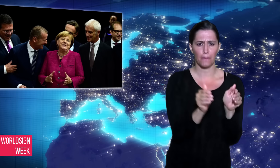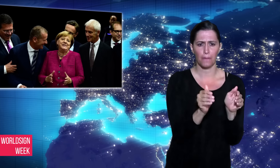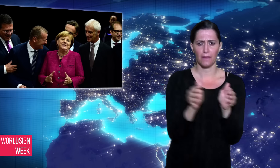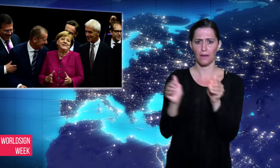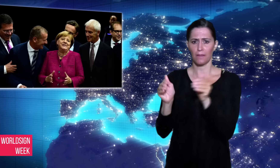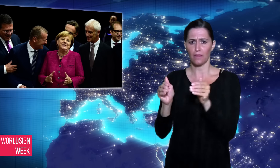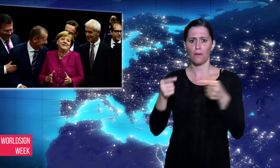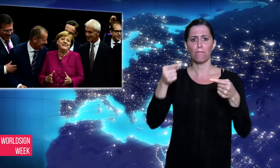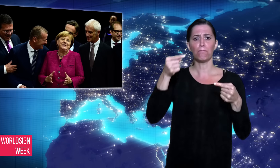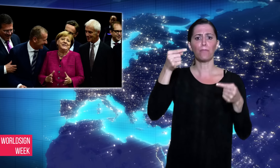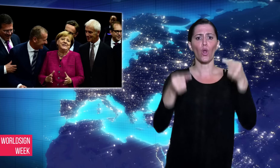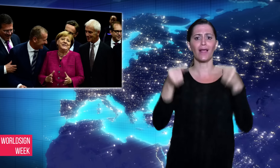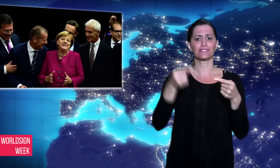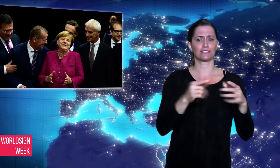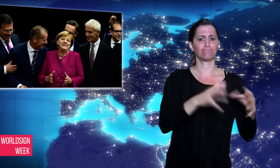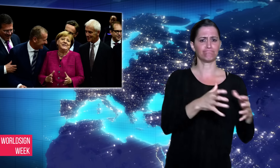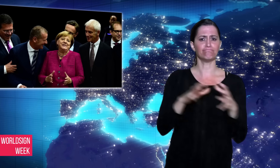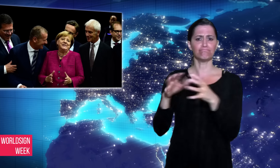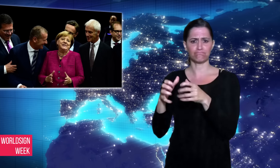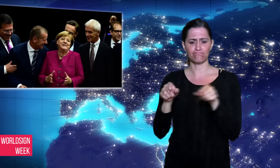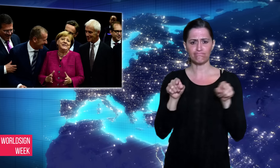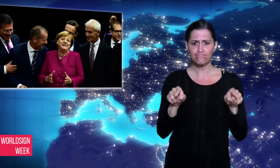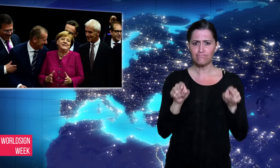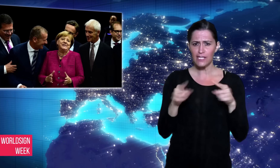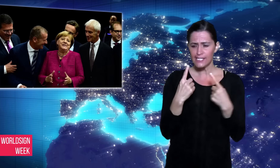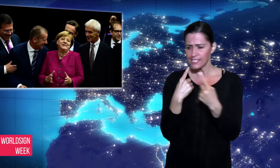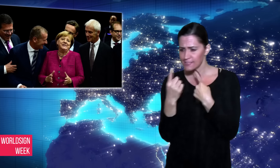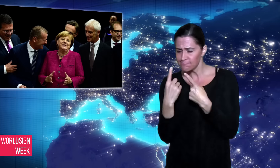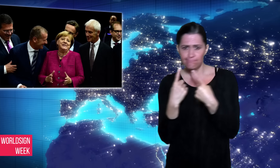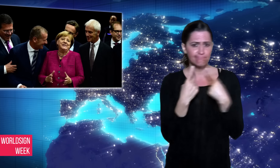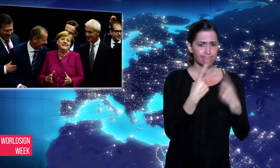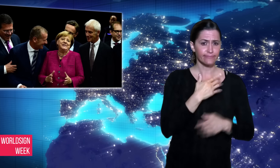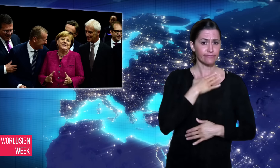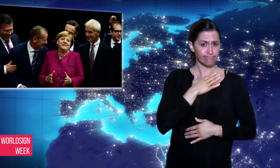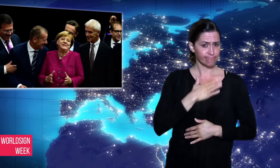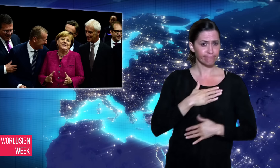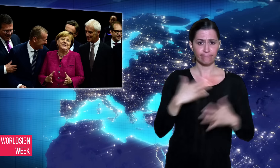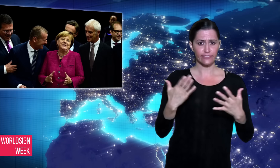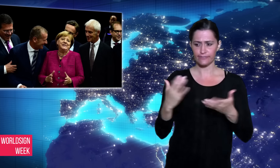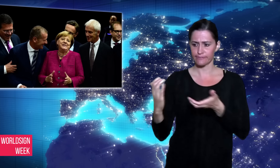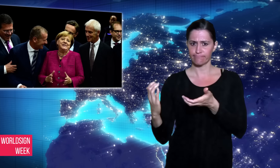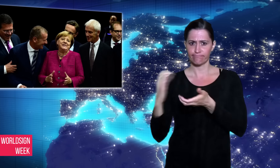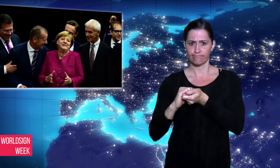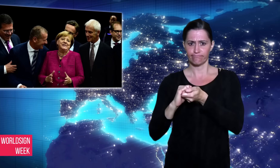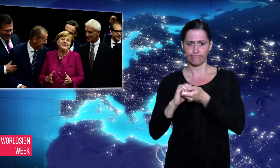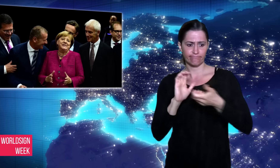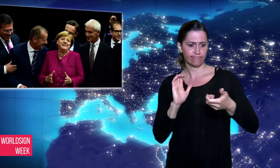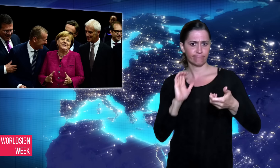political parties to form a coalition